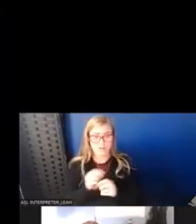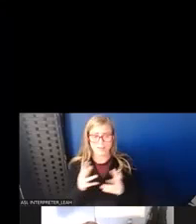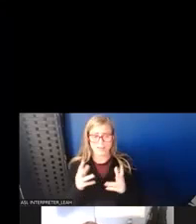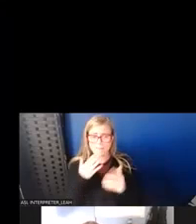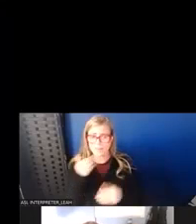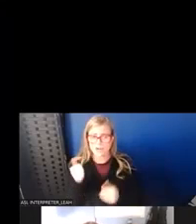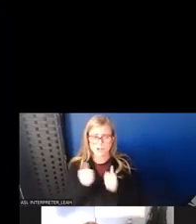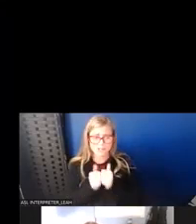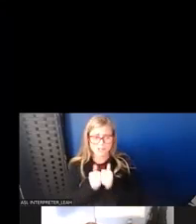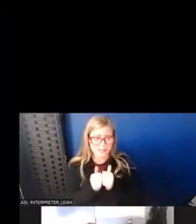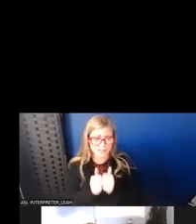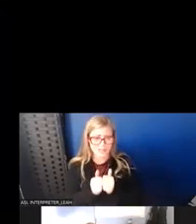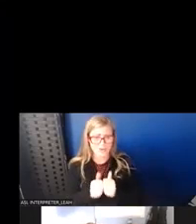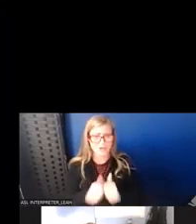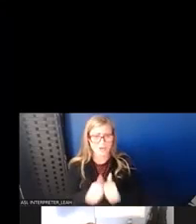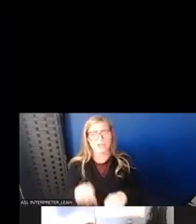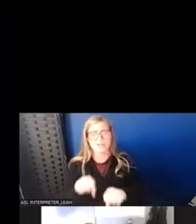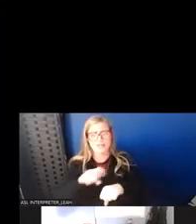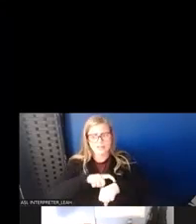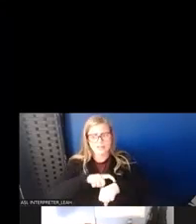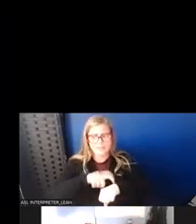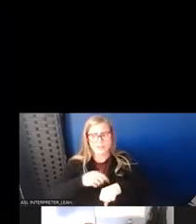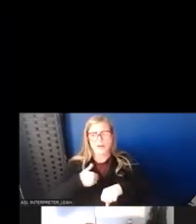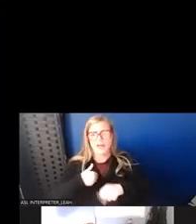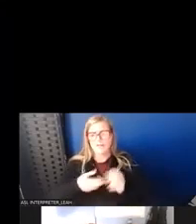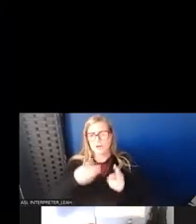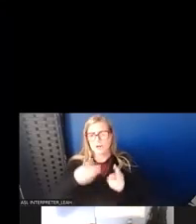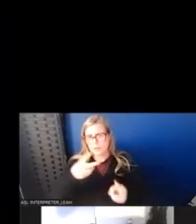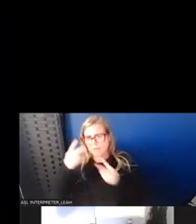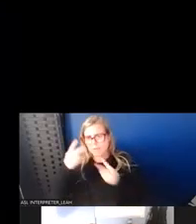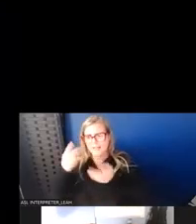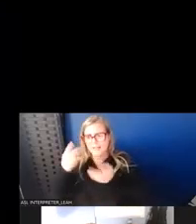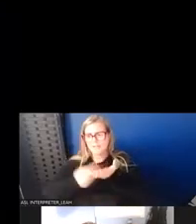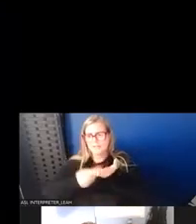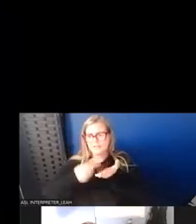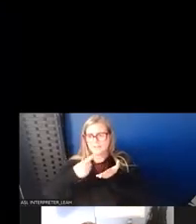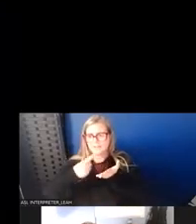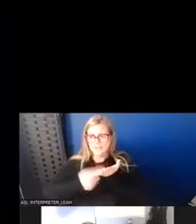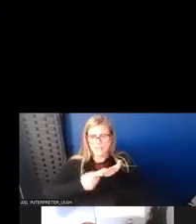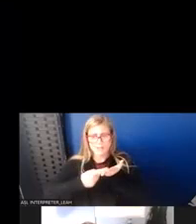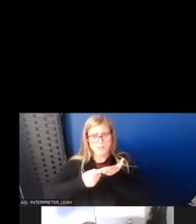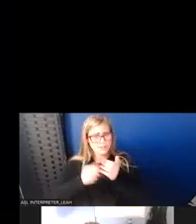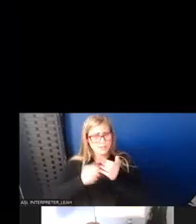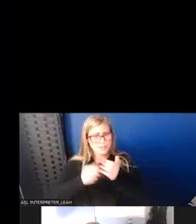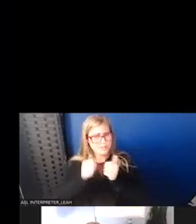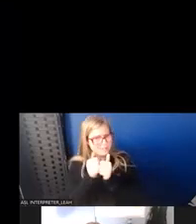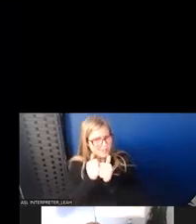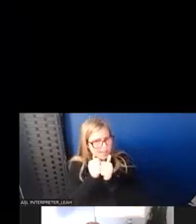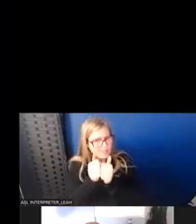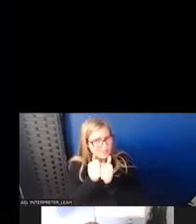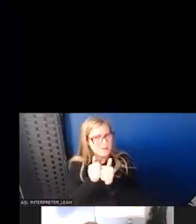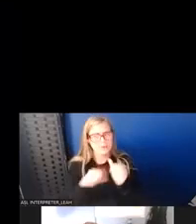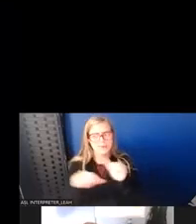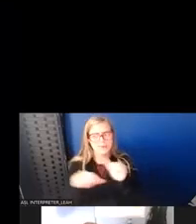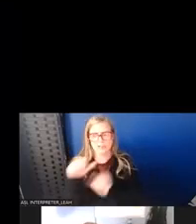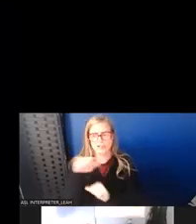take the time to have these reflective discussions with each other. We know that reflective discussions are highly